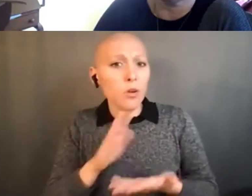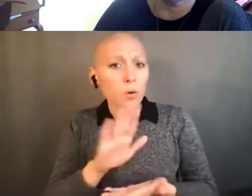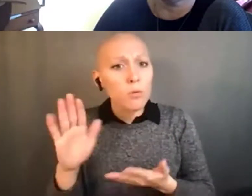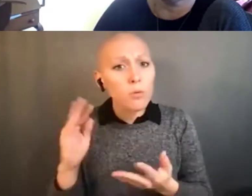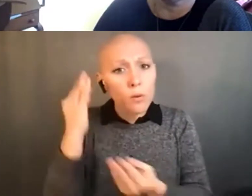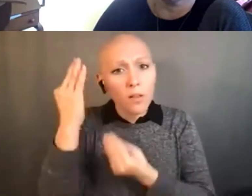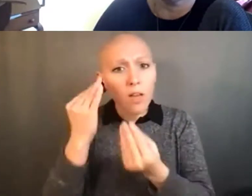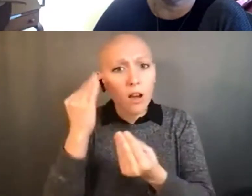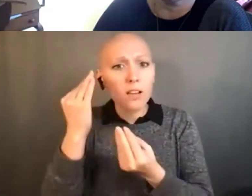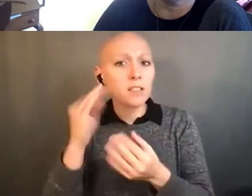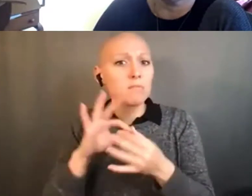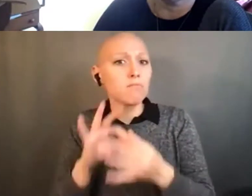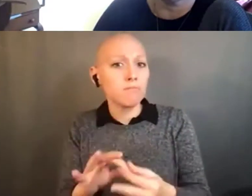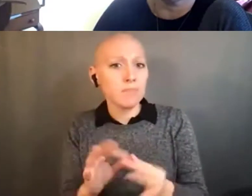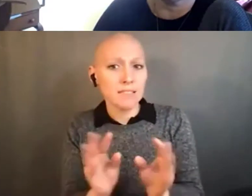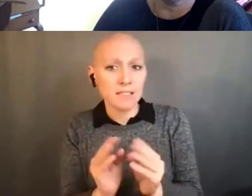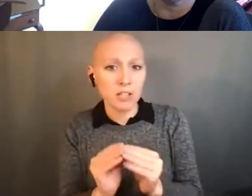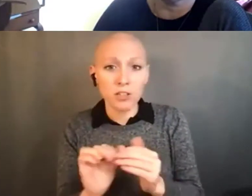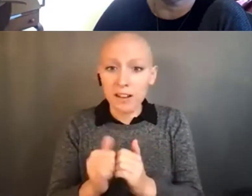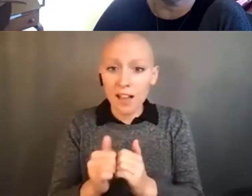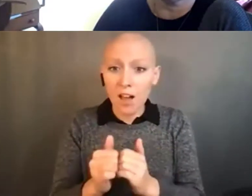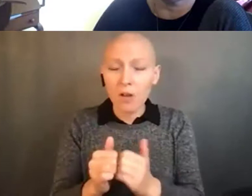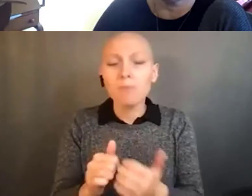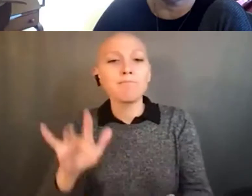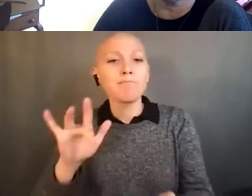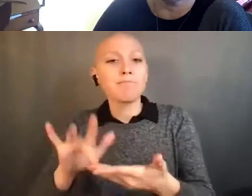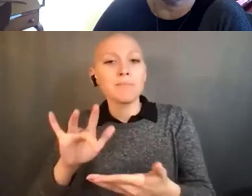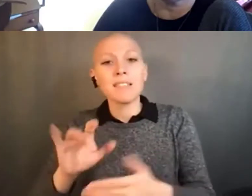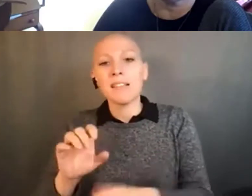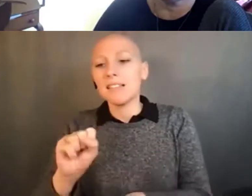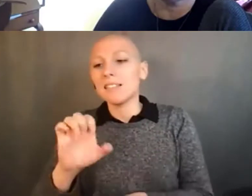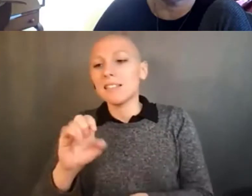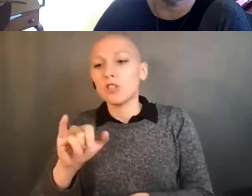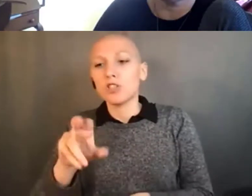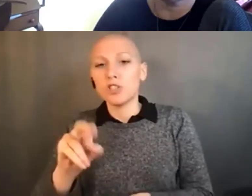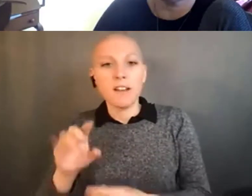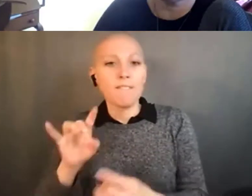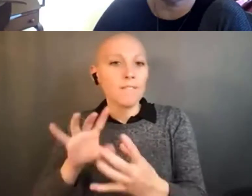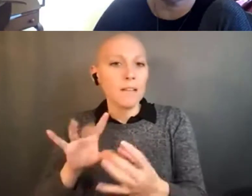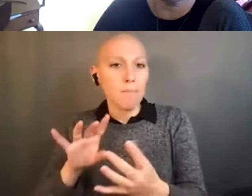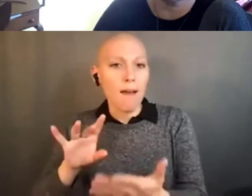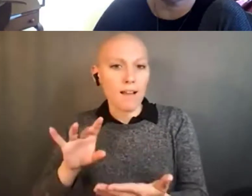by clicking on the session feedback button located with the description and the presenters